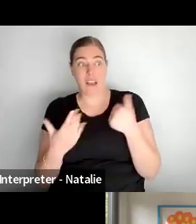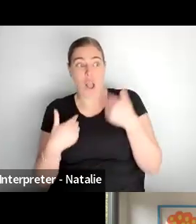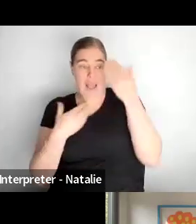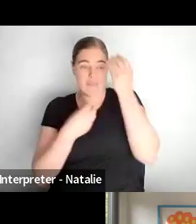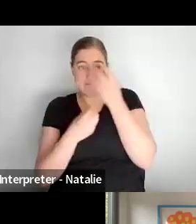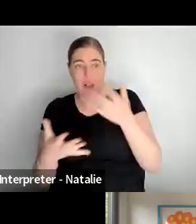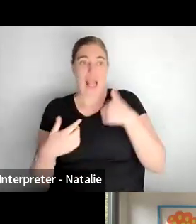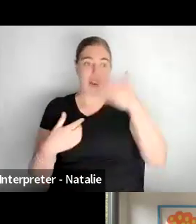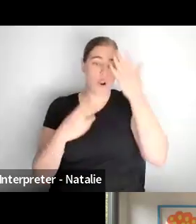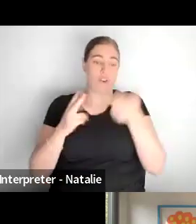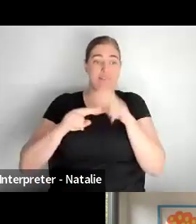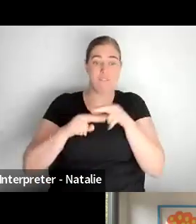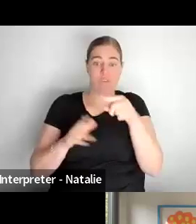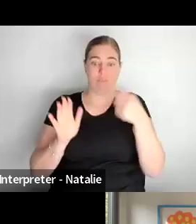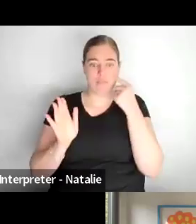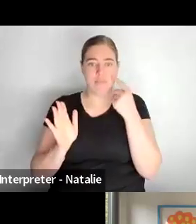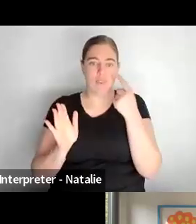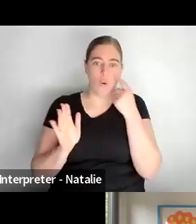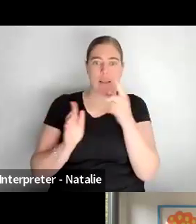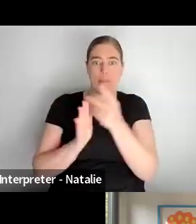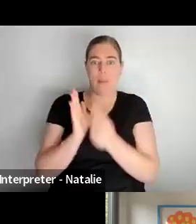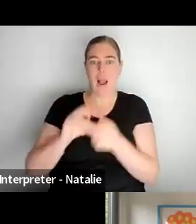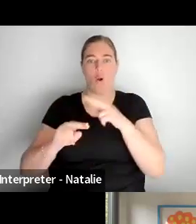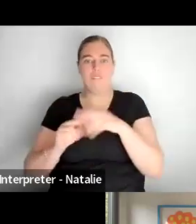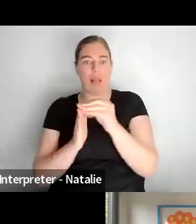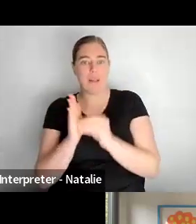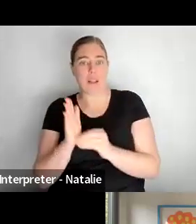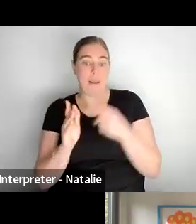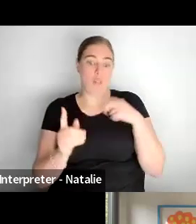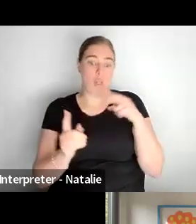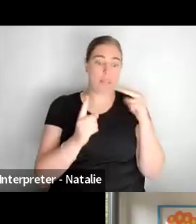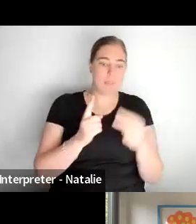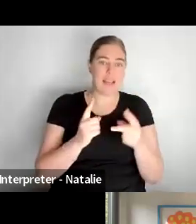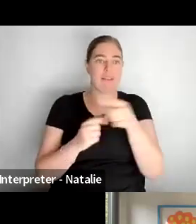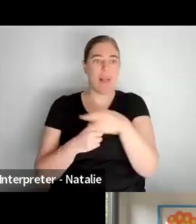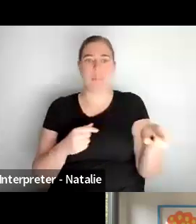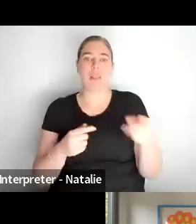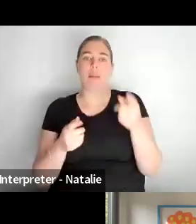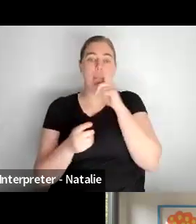the application but if you look at it from this perspective... and people are like, "Oh! OK."